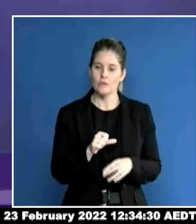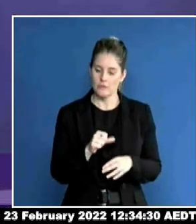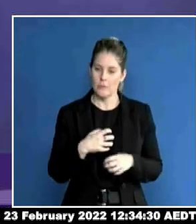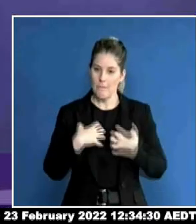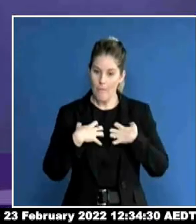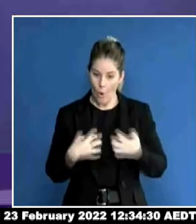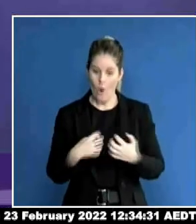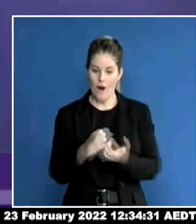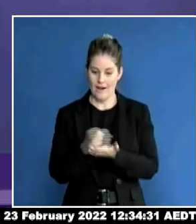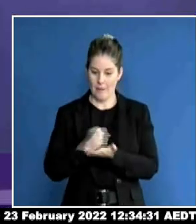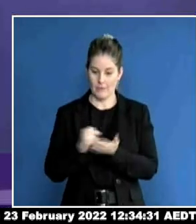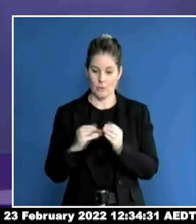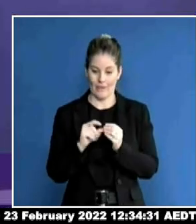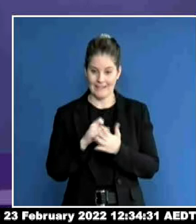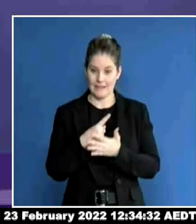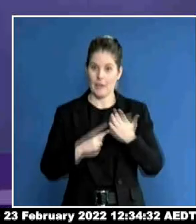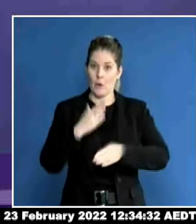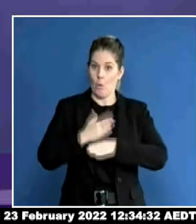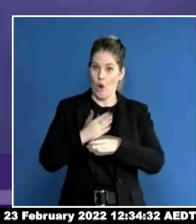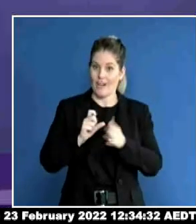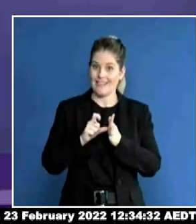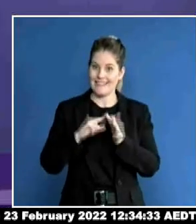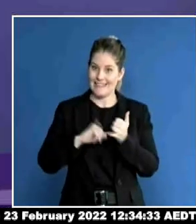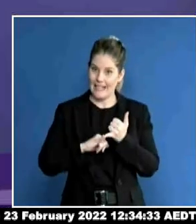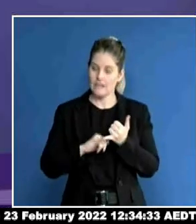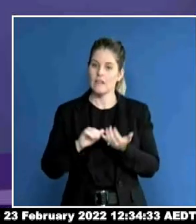And then at 131, the statement says that: